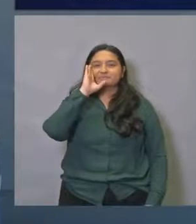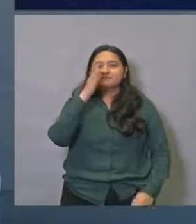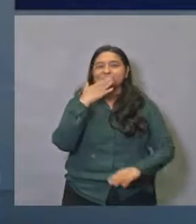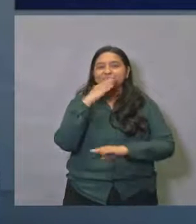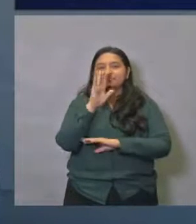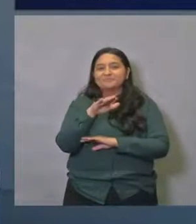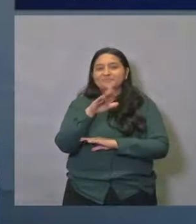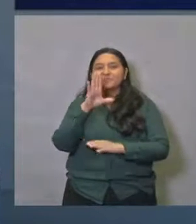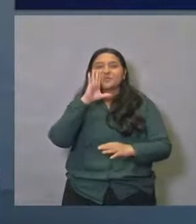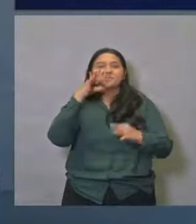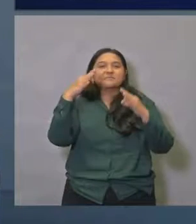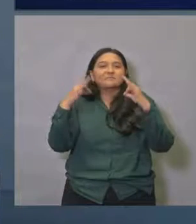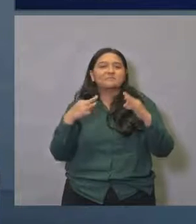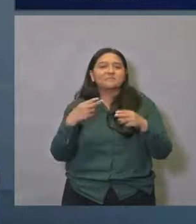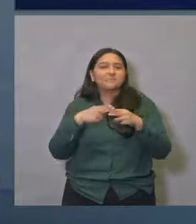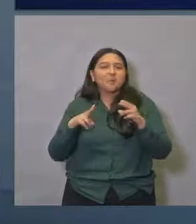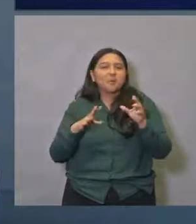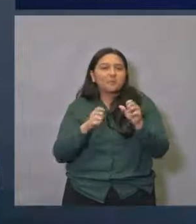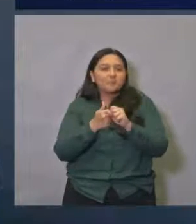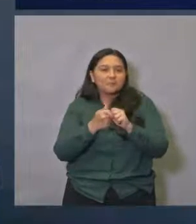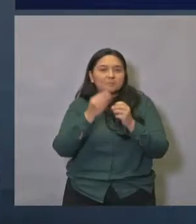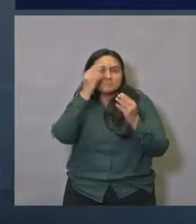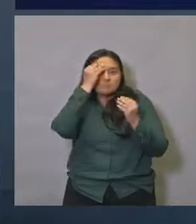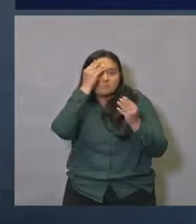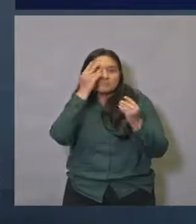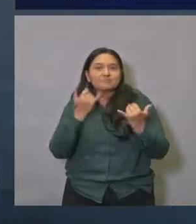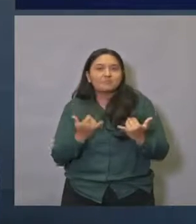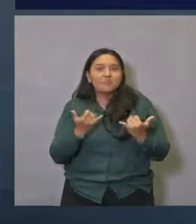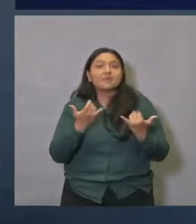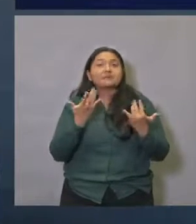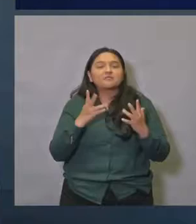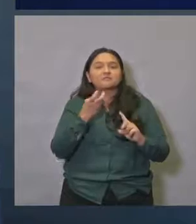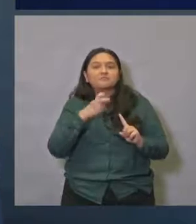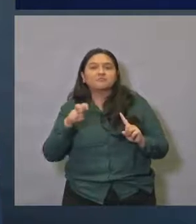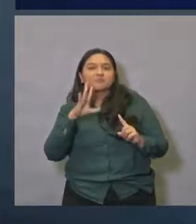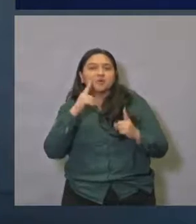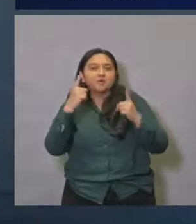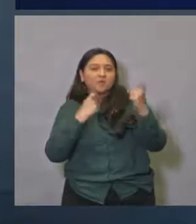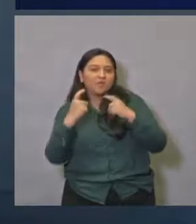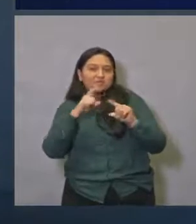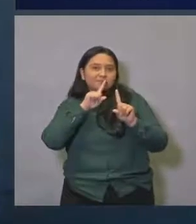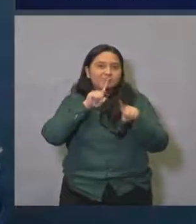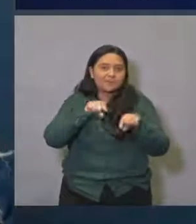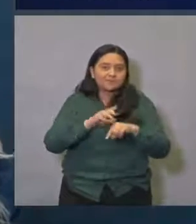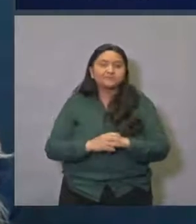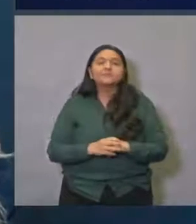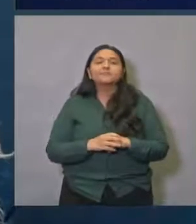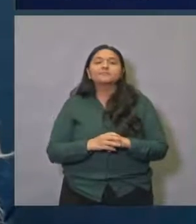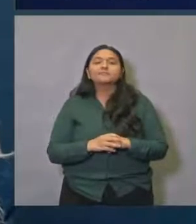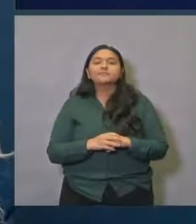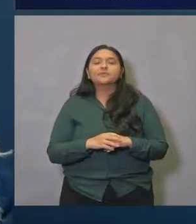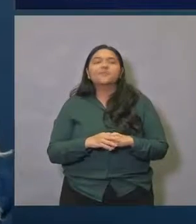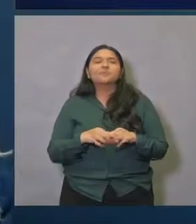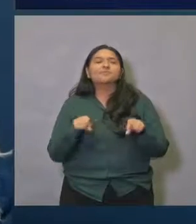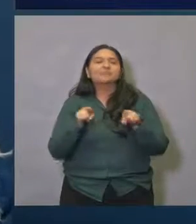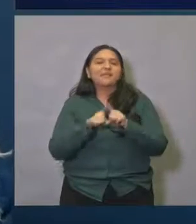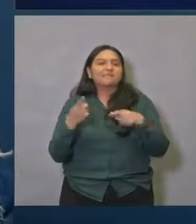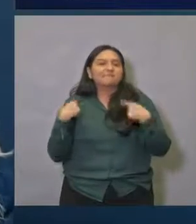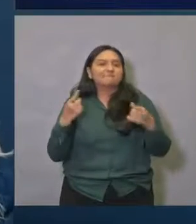I WILL PROVIDE BRIEF UPDATES